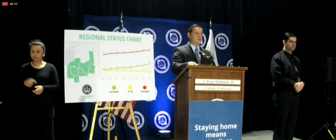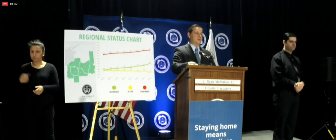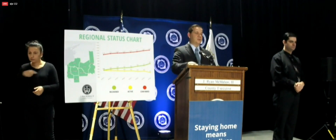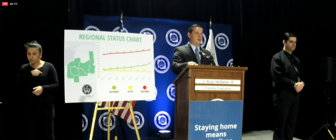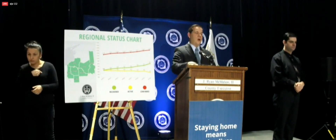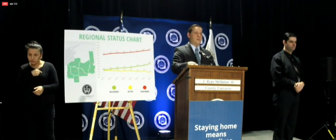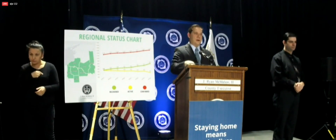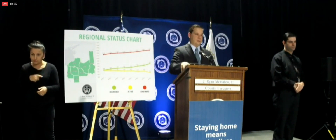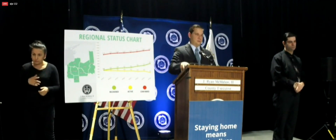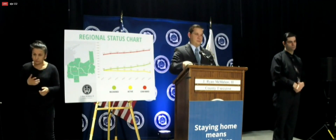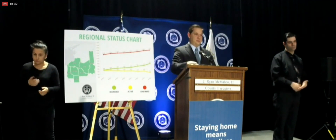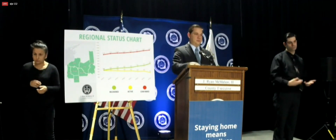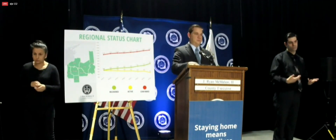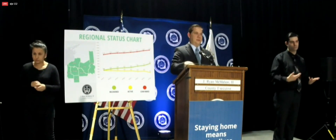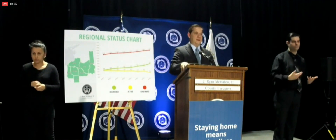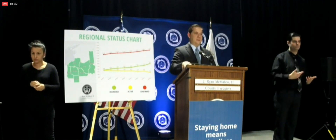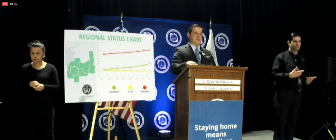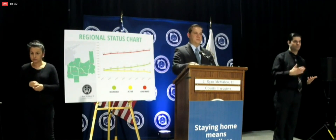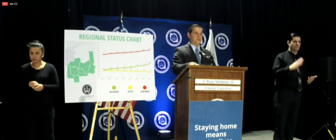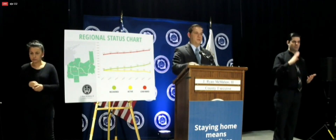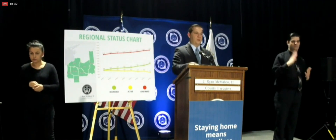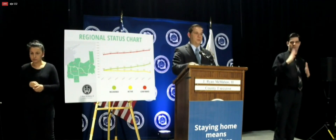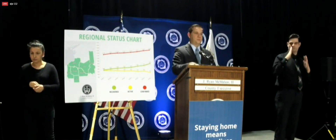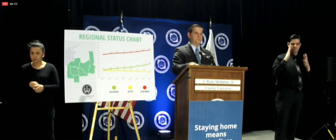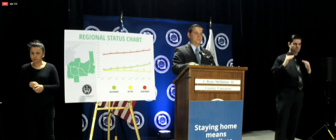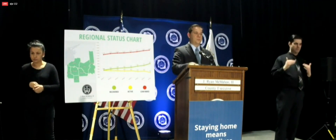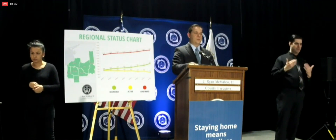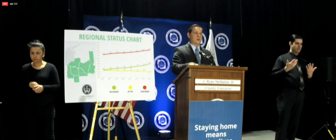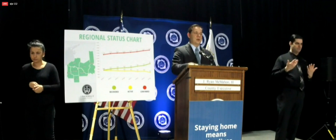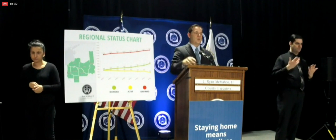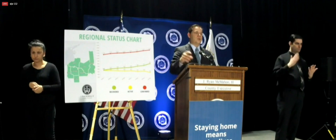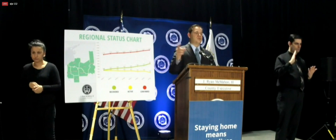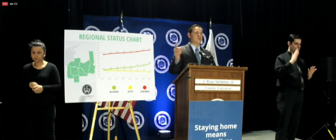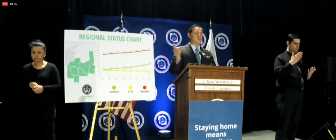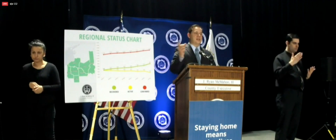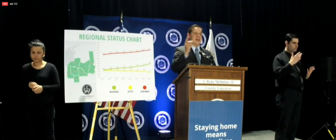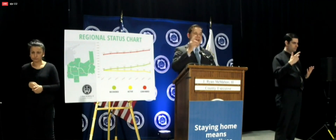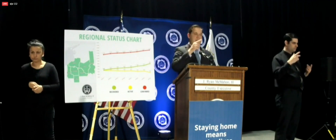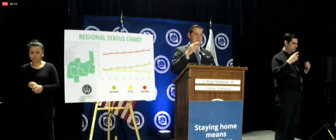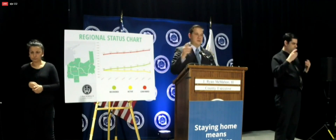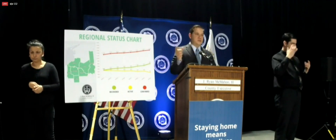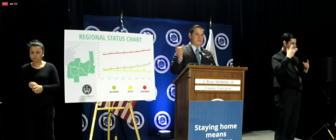AND SO, THESE ARE THINGS THAT, THIS IS SOMETHING THAT WE NEVER